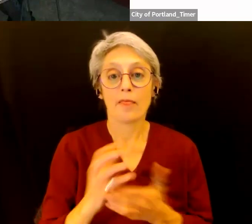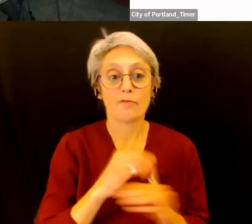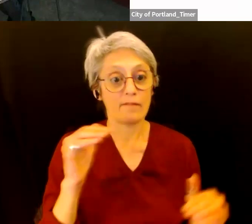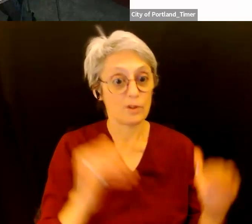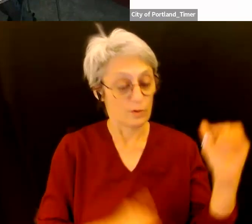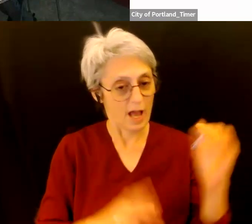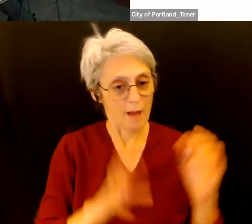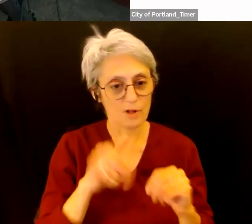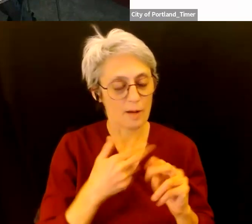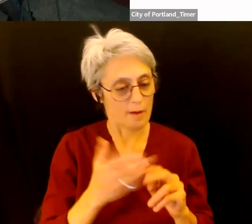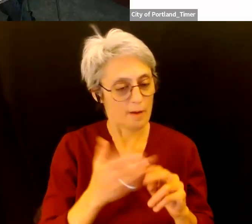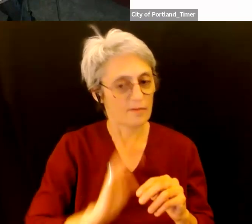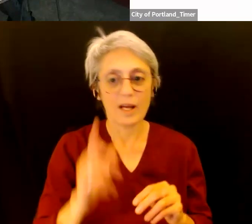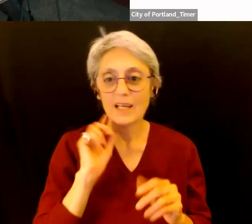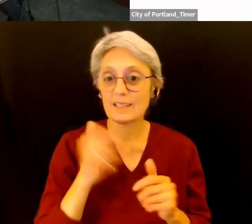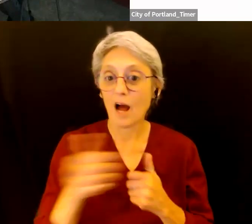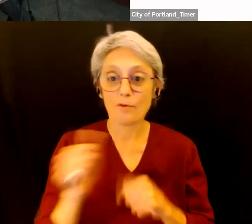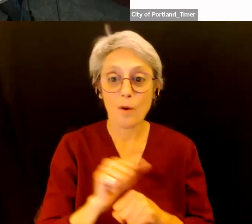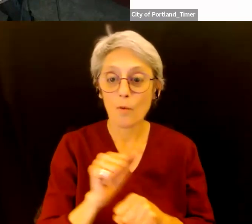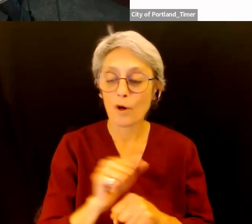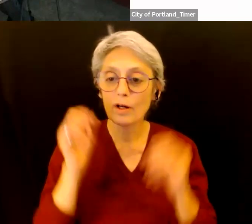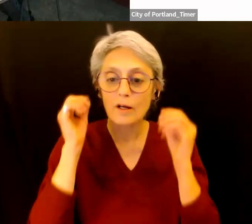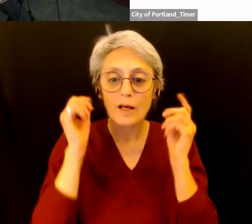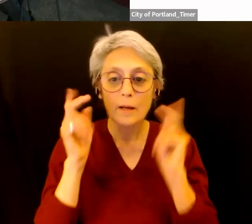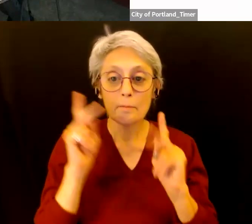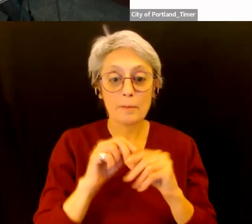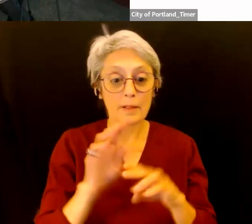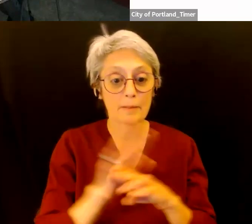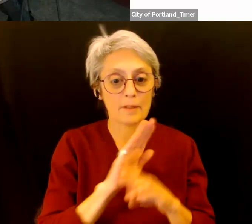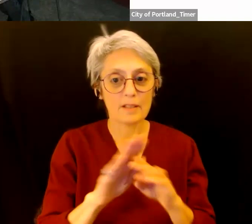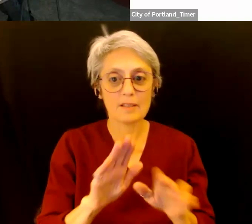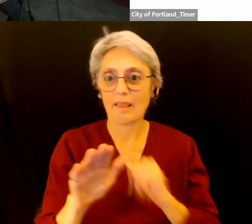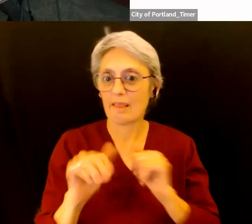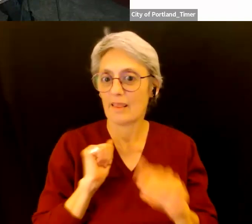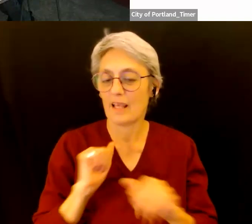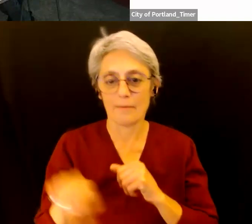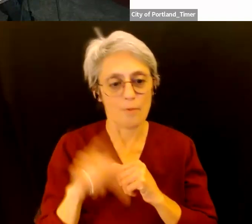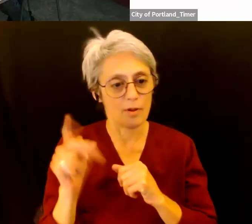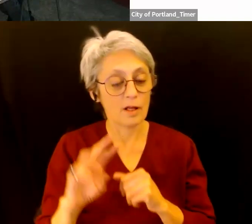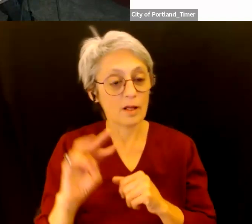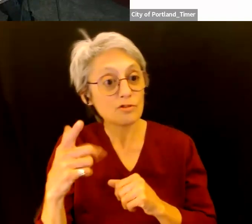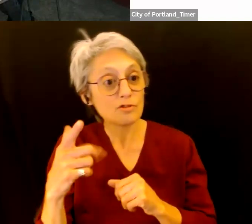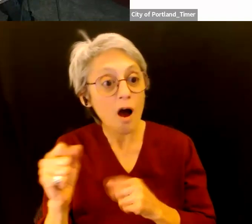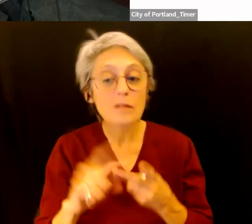It's not remote work. People and businesses are fleeing Portland because of drugs, crime, and visible homelessness.